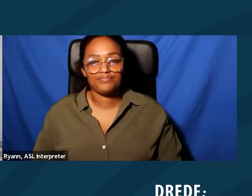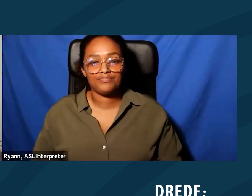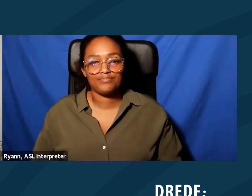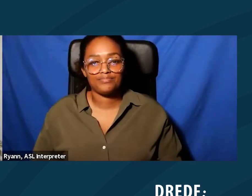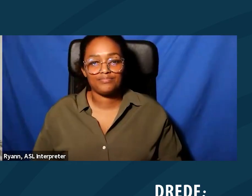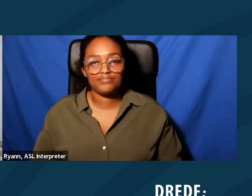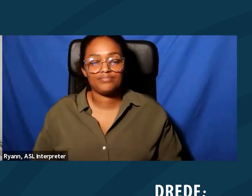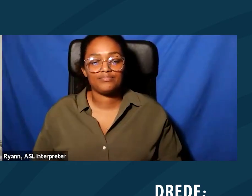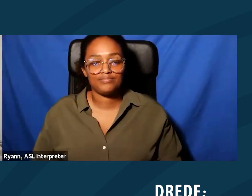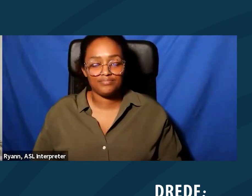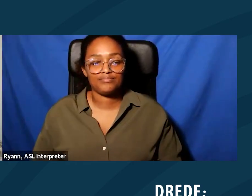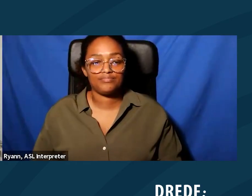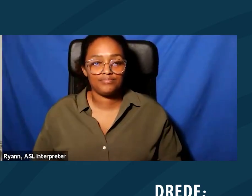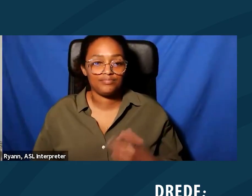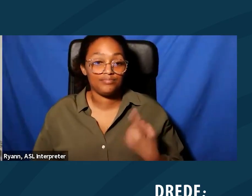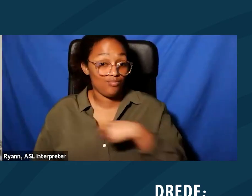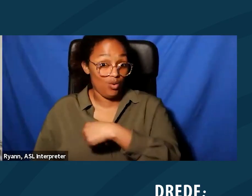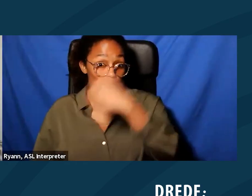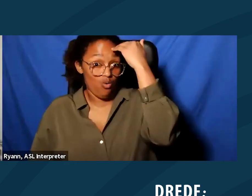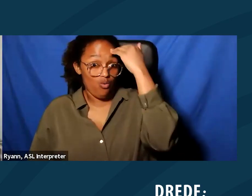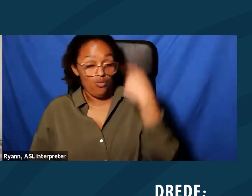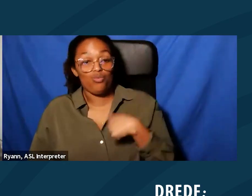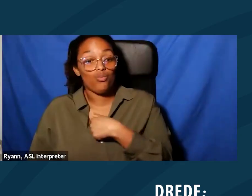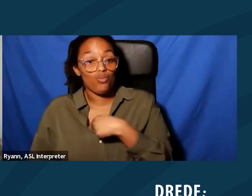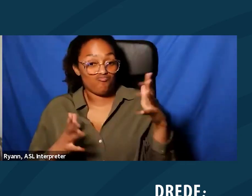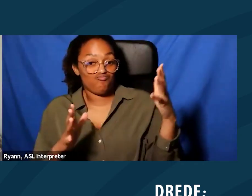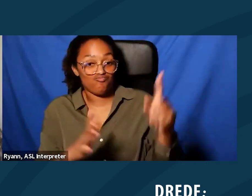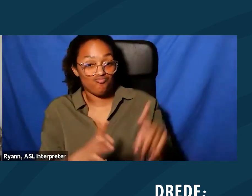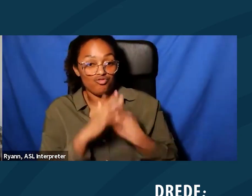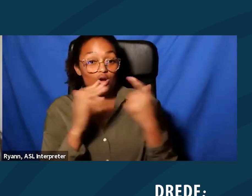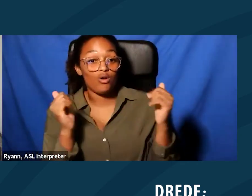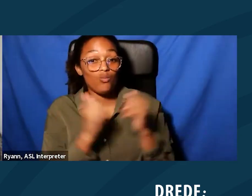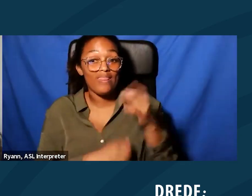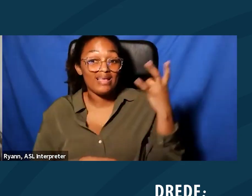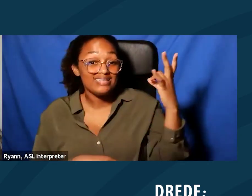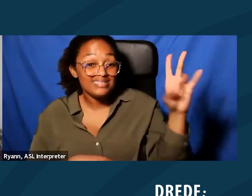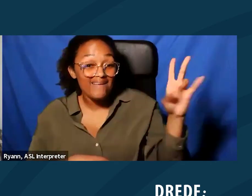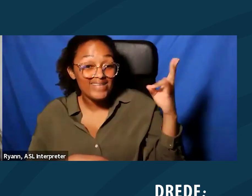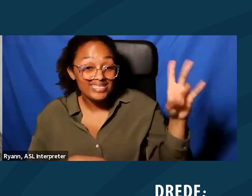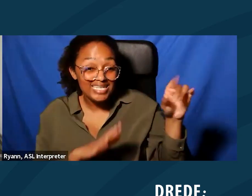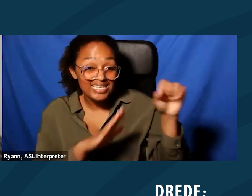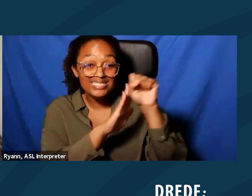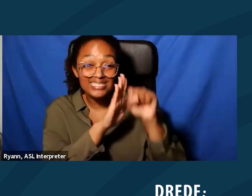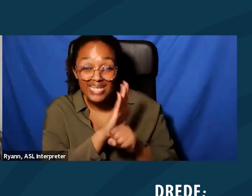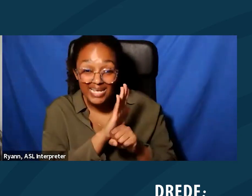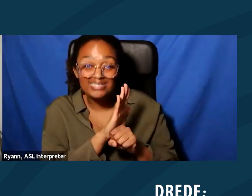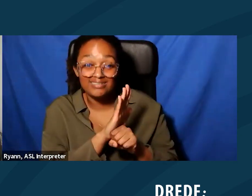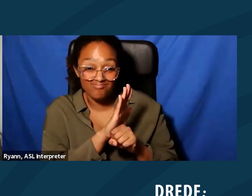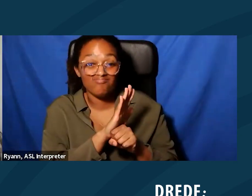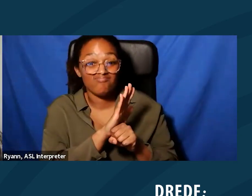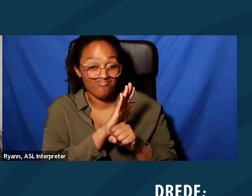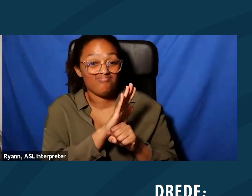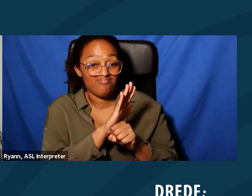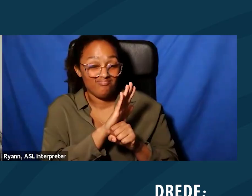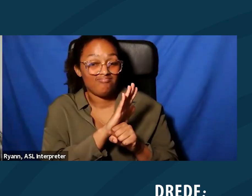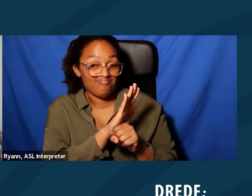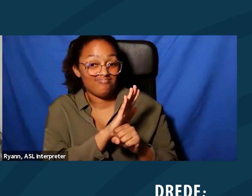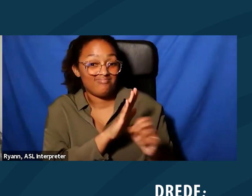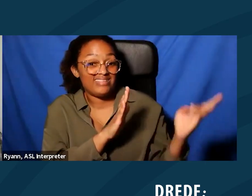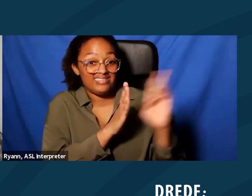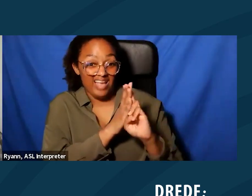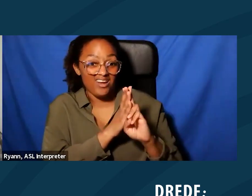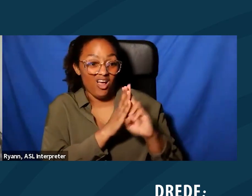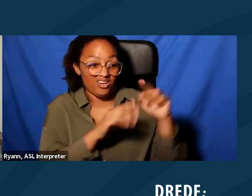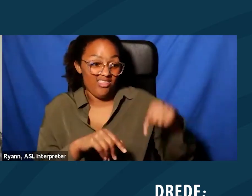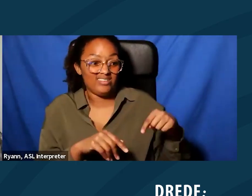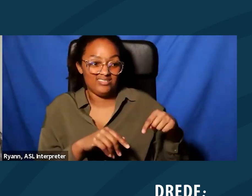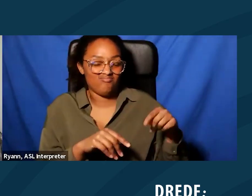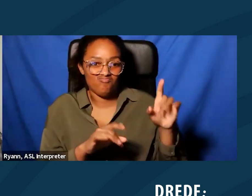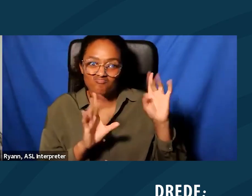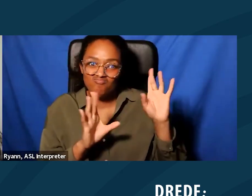We know that we started with 17 states, and this is the sweet thing, we now have nine. So,